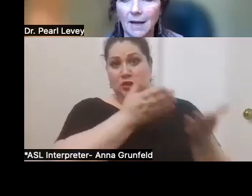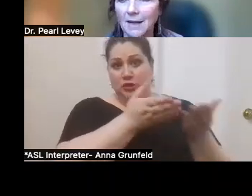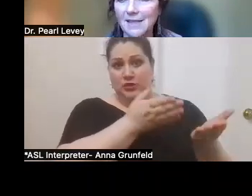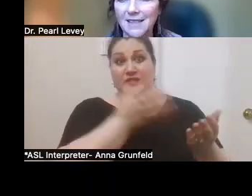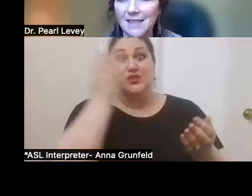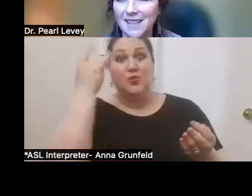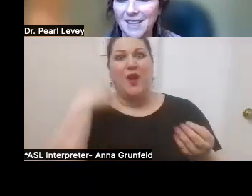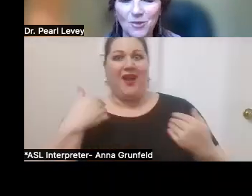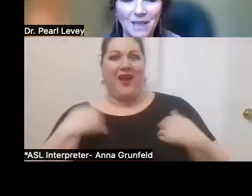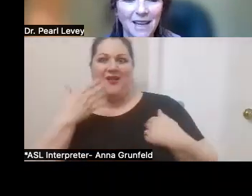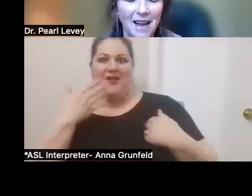I guess I'll take that one.